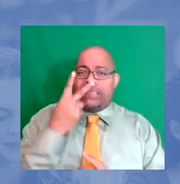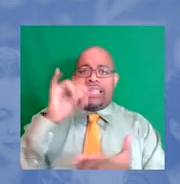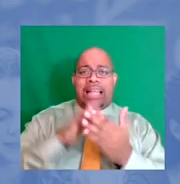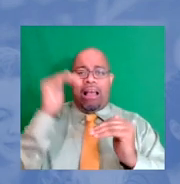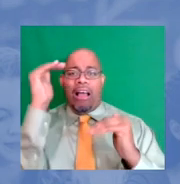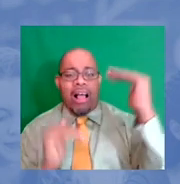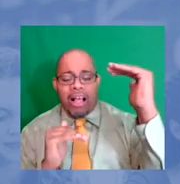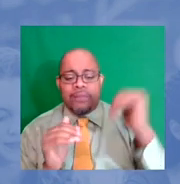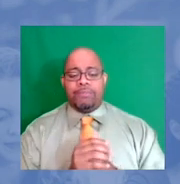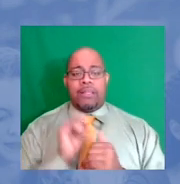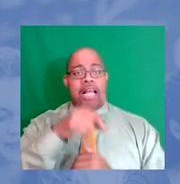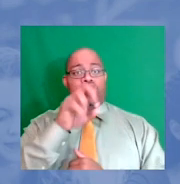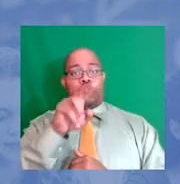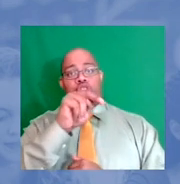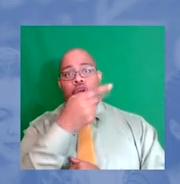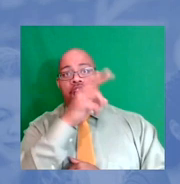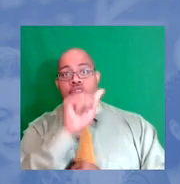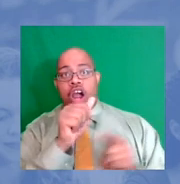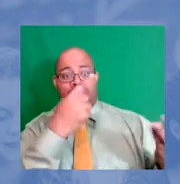NOGUERA JUST TALKED ABOUT AND SEE THEM PAN OUT EVERY SINGLE DAY.